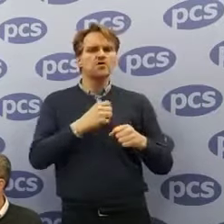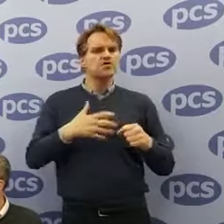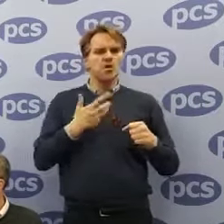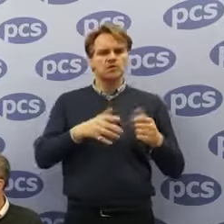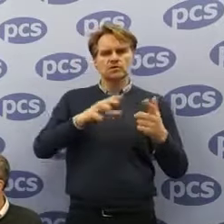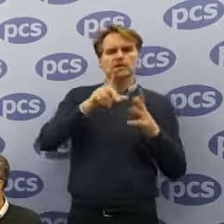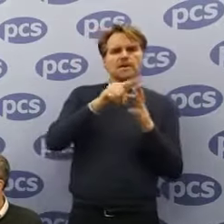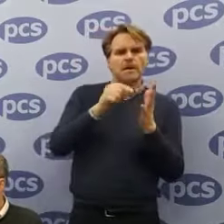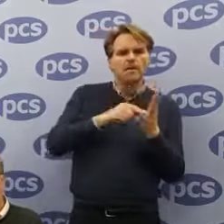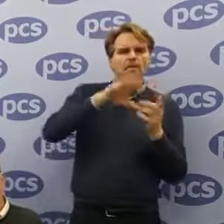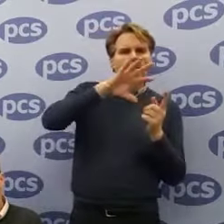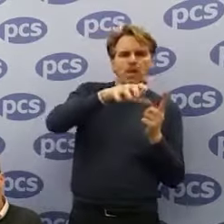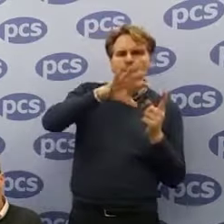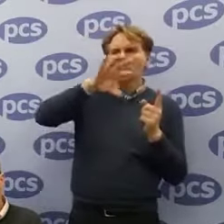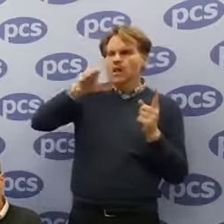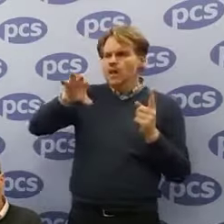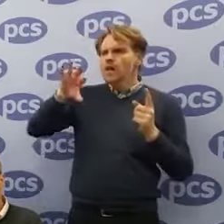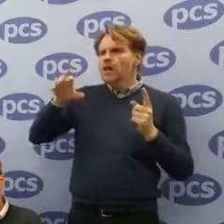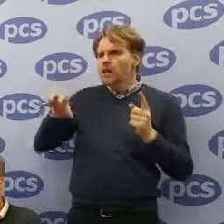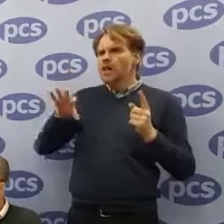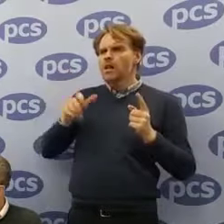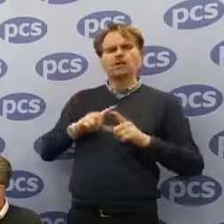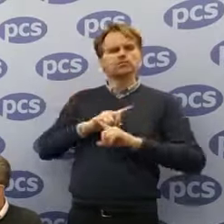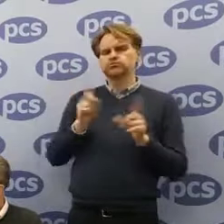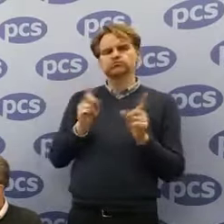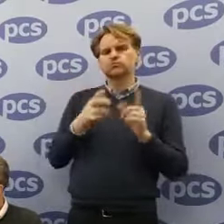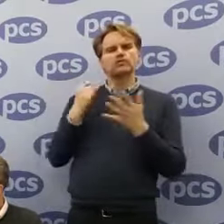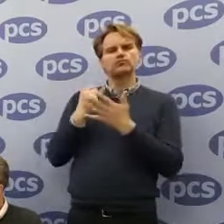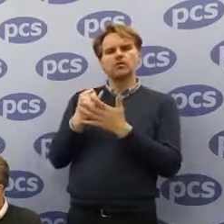Okay thank you and can you update us on whether we're in talks with the